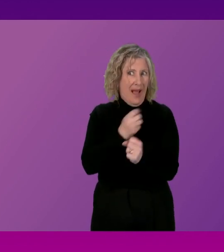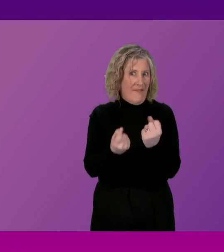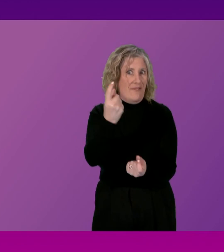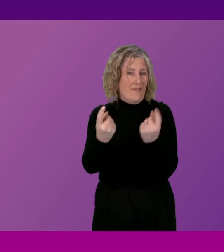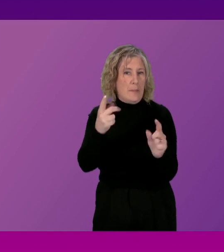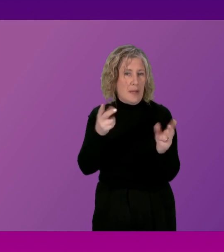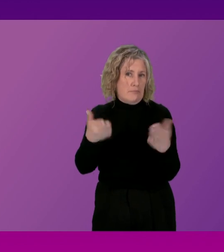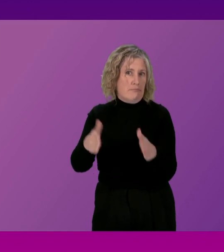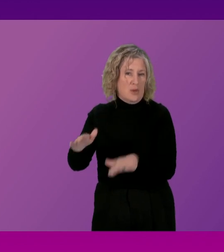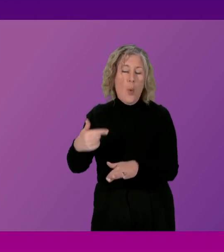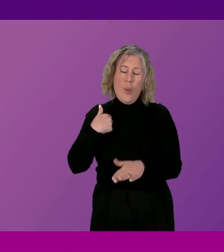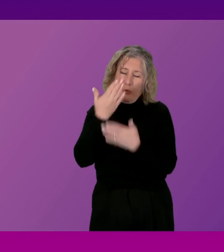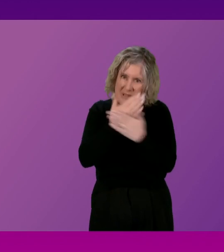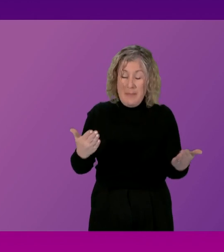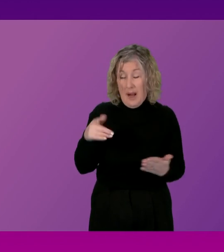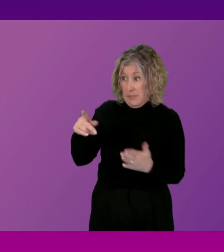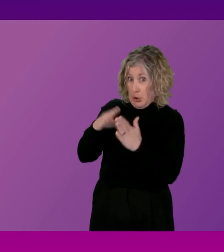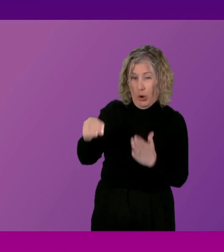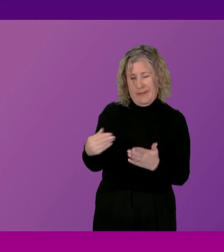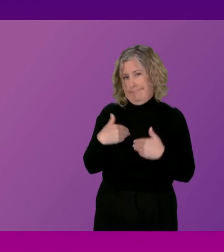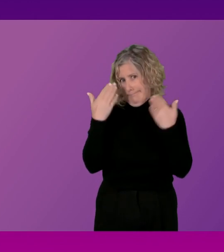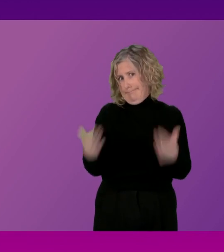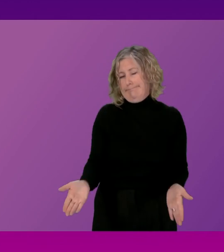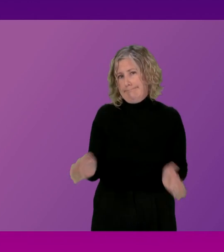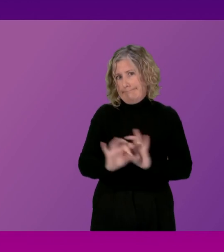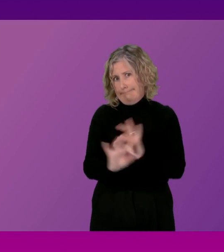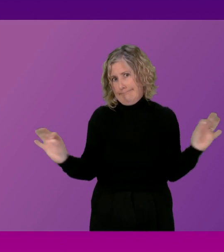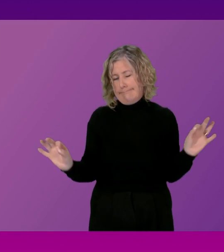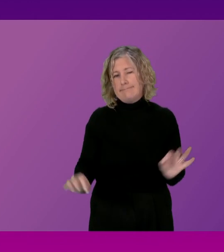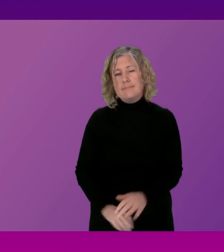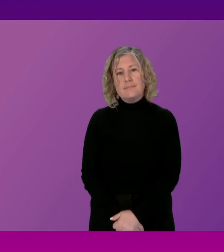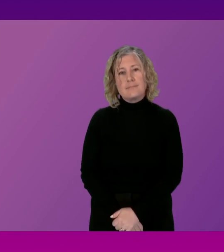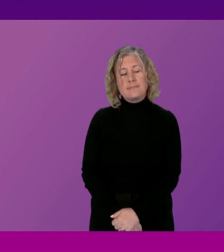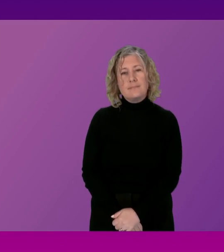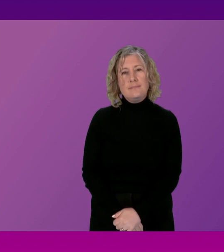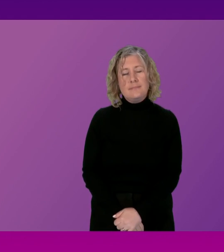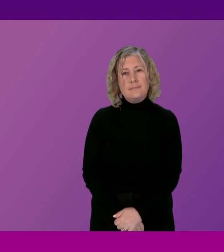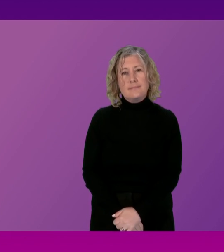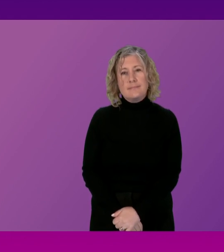absolutely do.